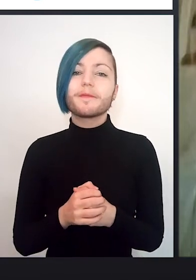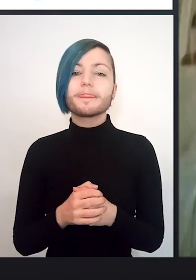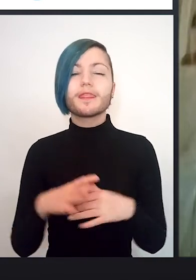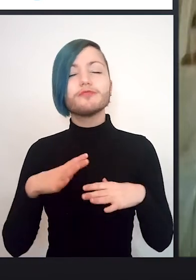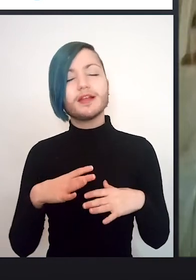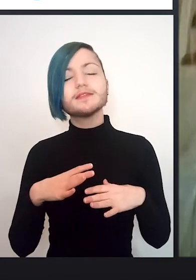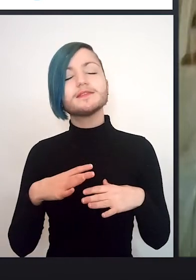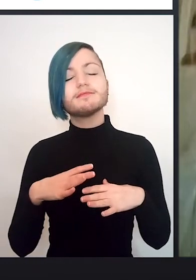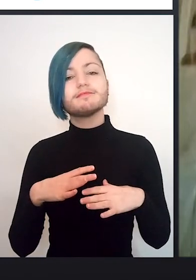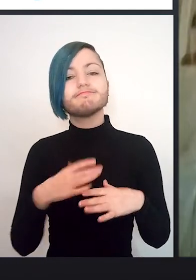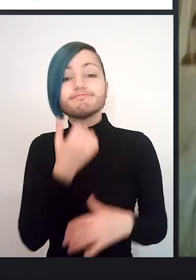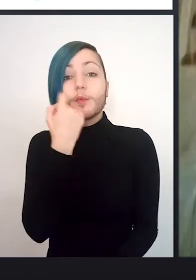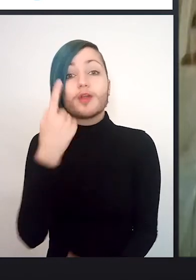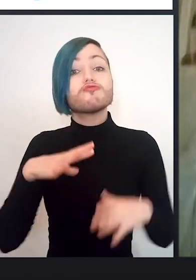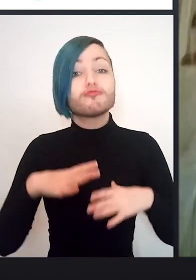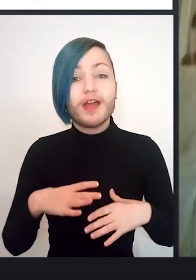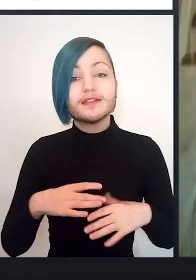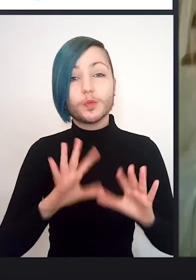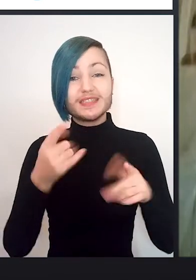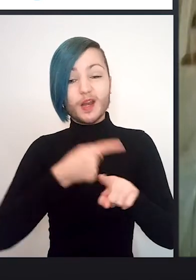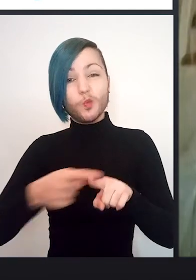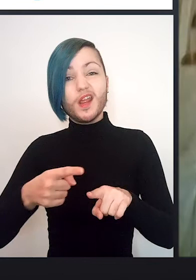Just rest. You got 10 weeks signed off work.